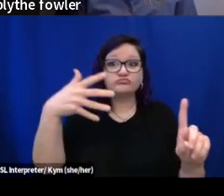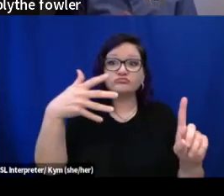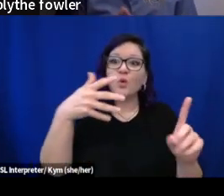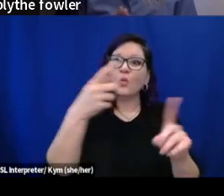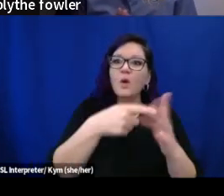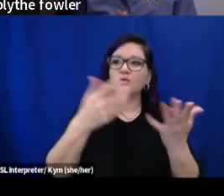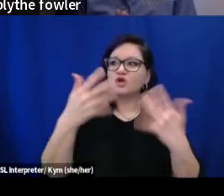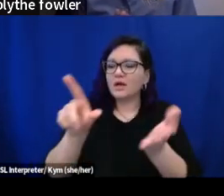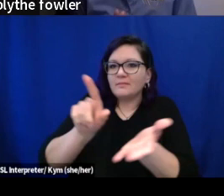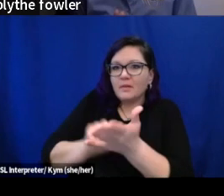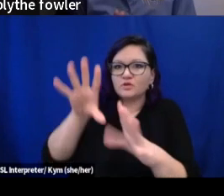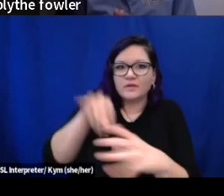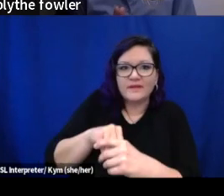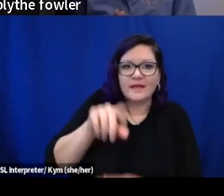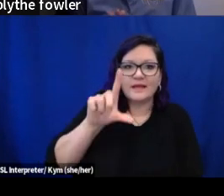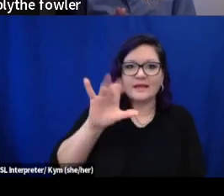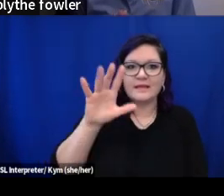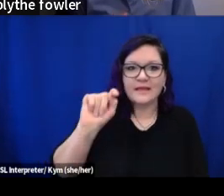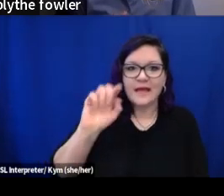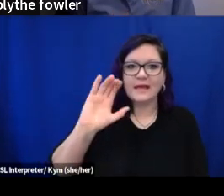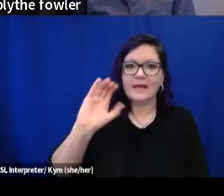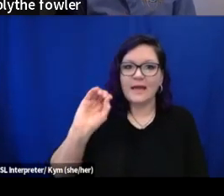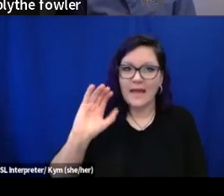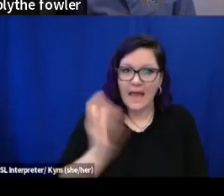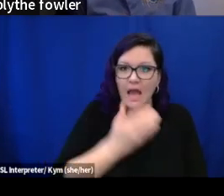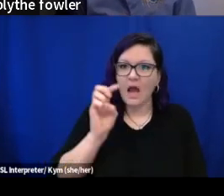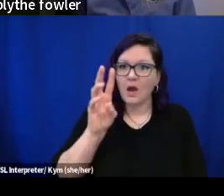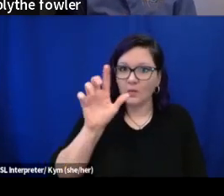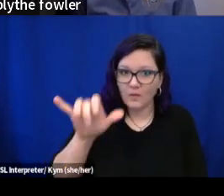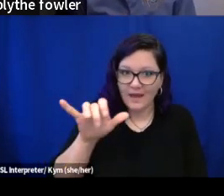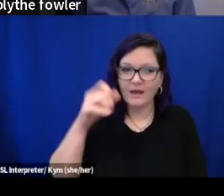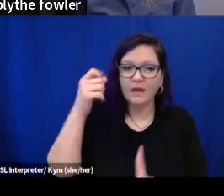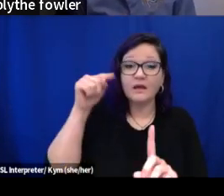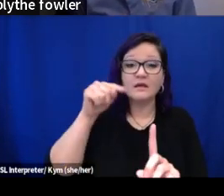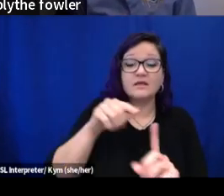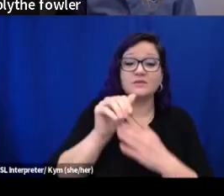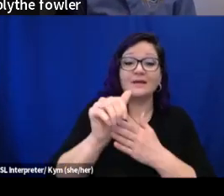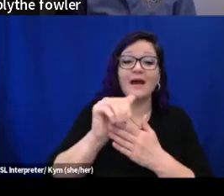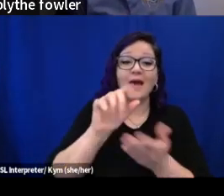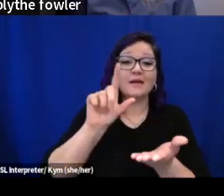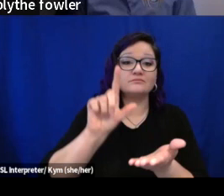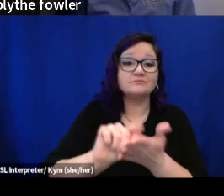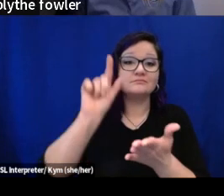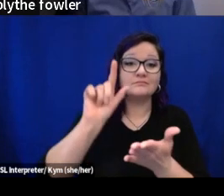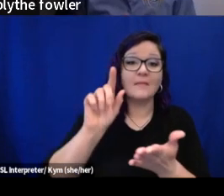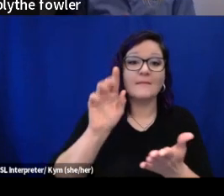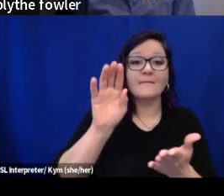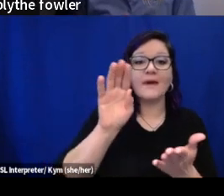This was a guide for spiritual care in times of disaster that was published by the ESCC